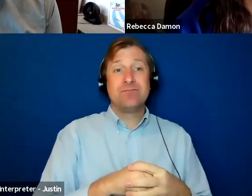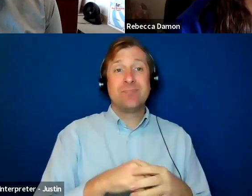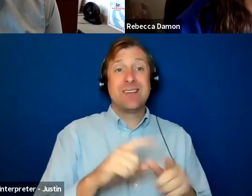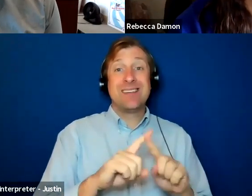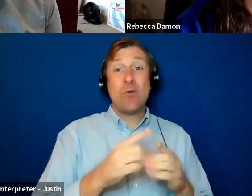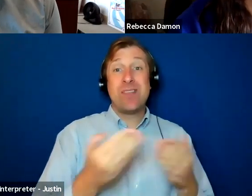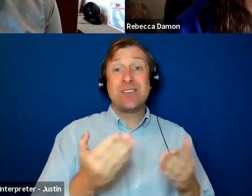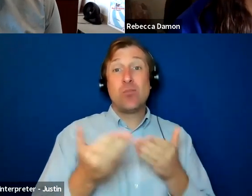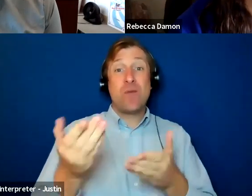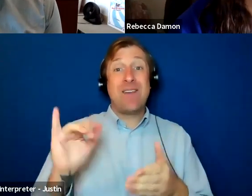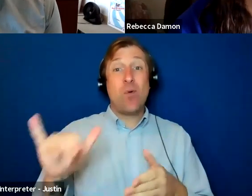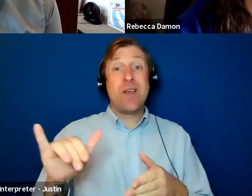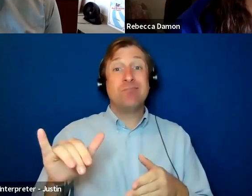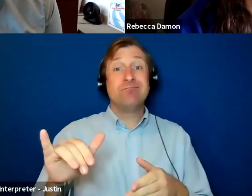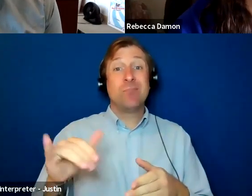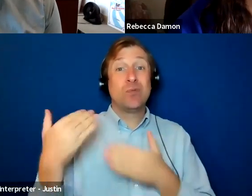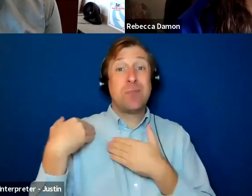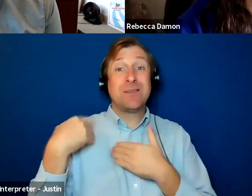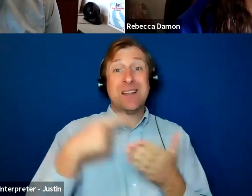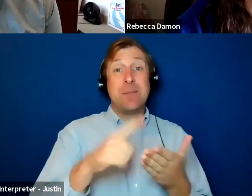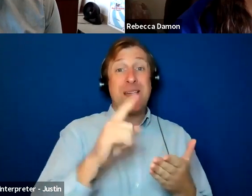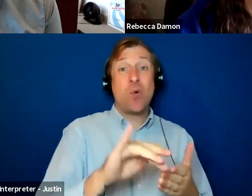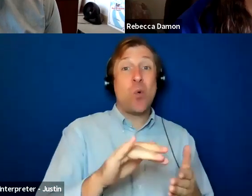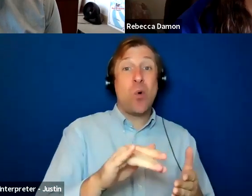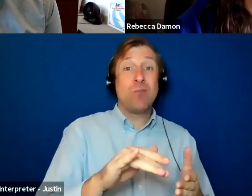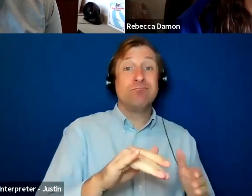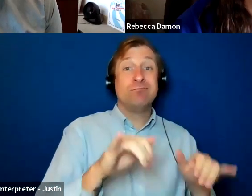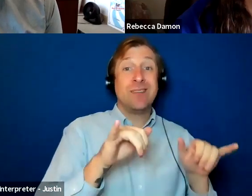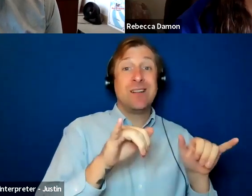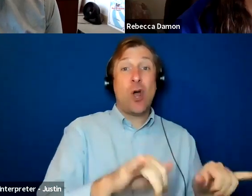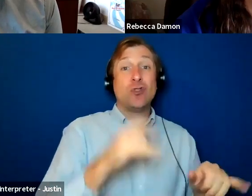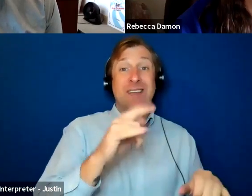the employer's responsibility to pay for your lodging and per diem if you have to remain in a distant location as a result of